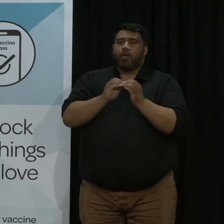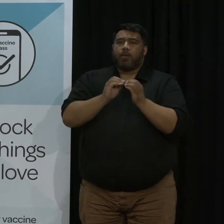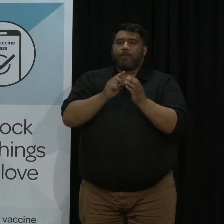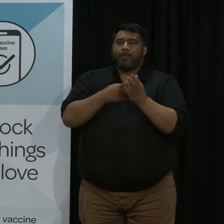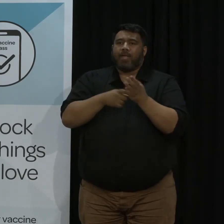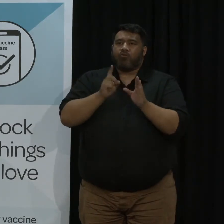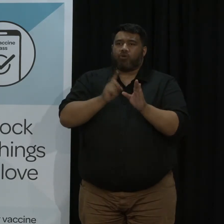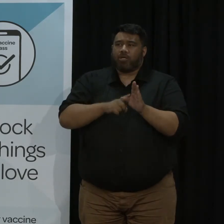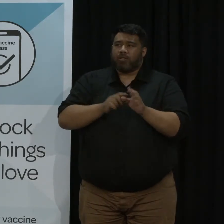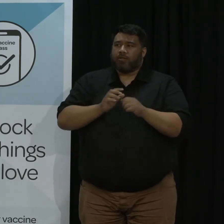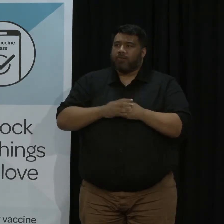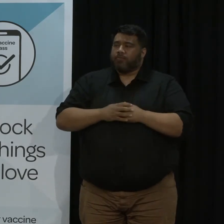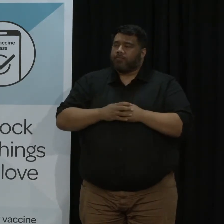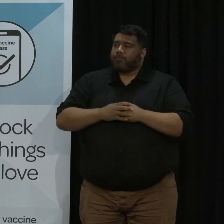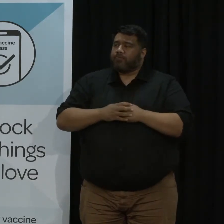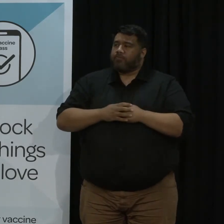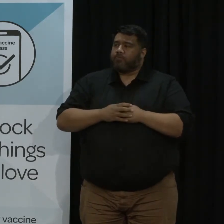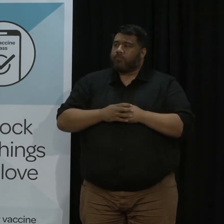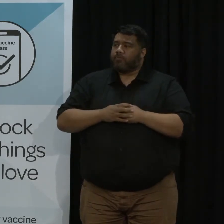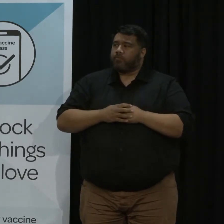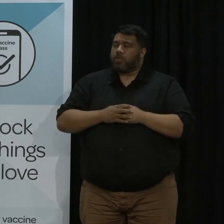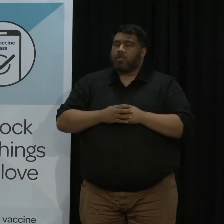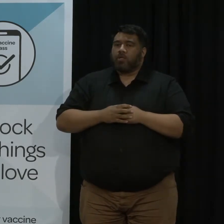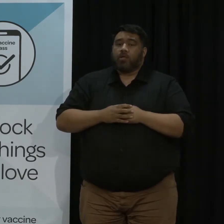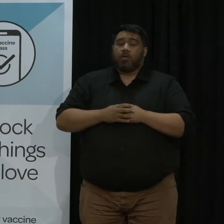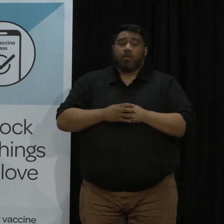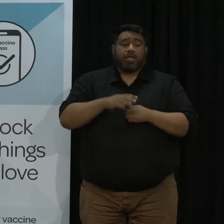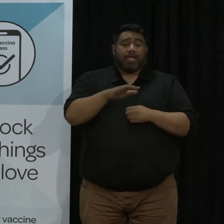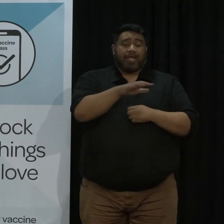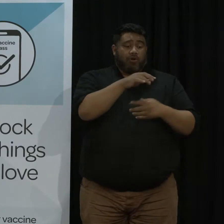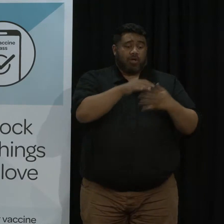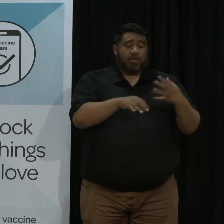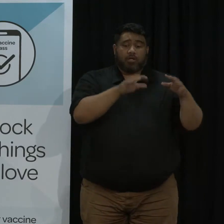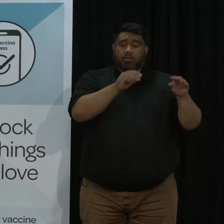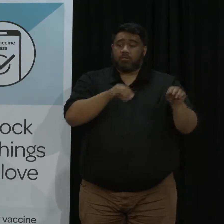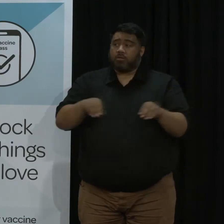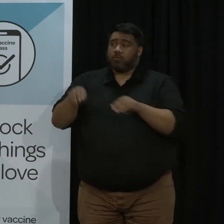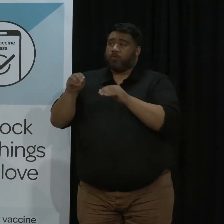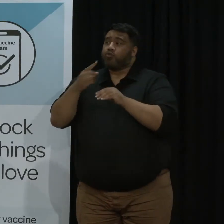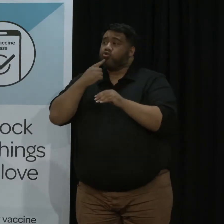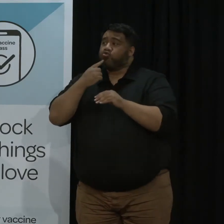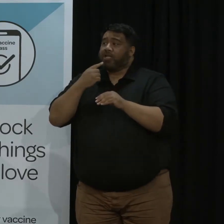to go ahead. But in some regions there is support and uncertainty and that is what